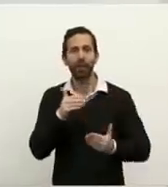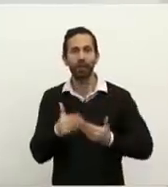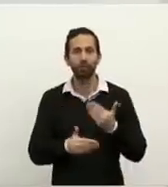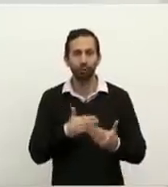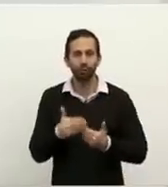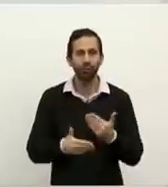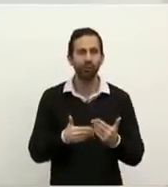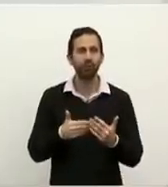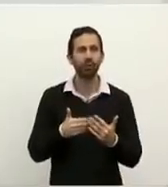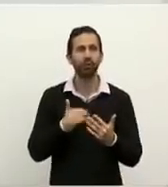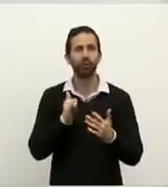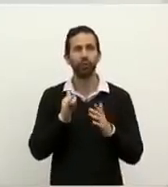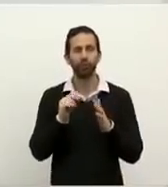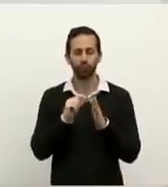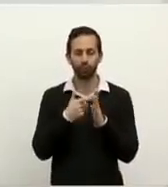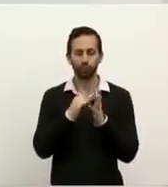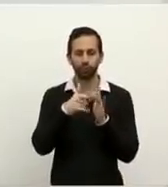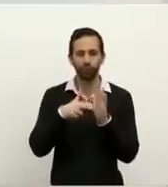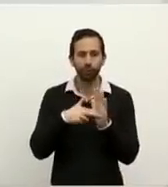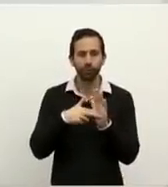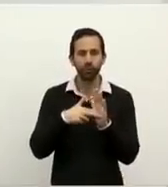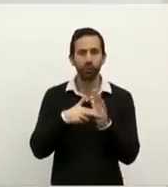for prescription of equipment to support transition